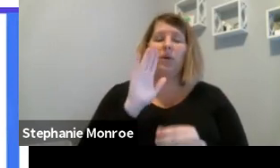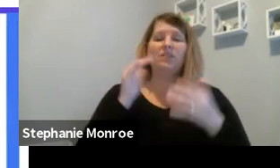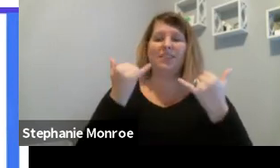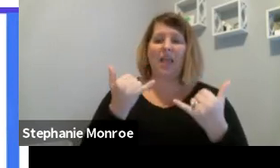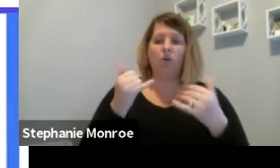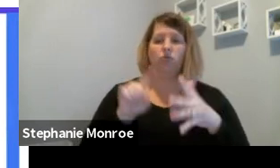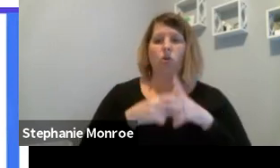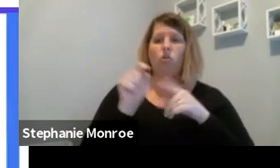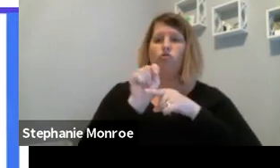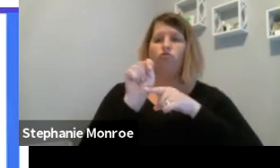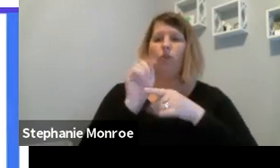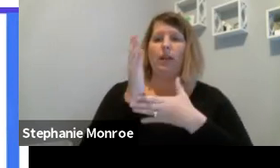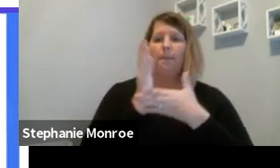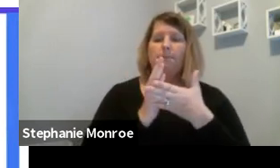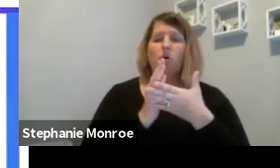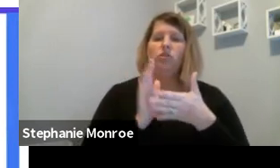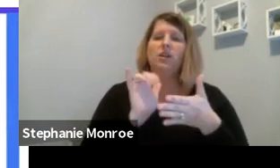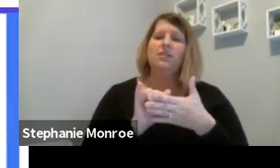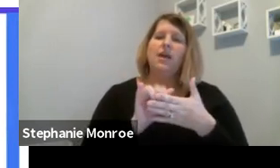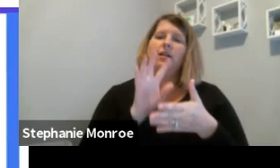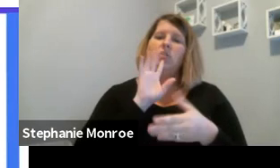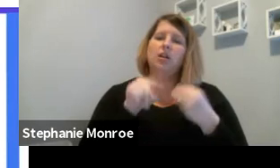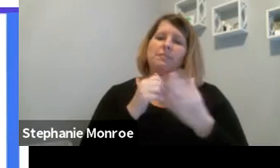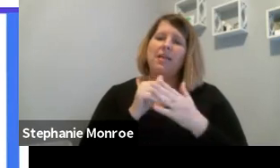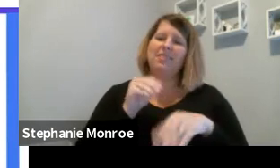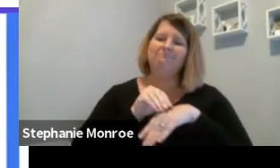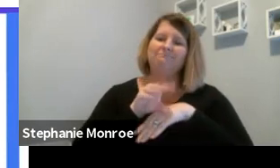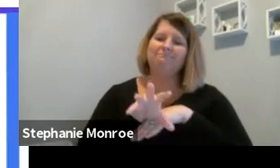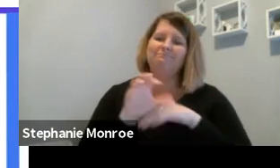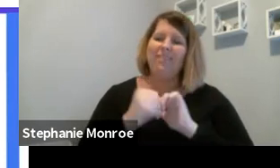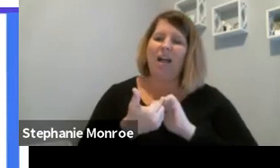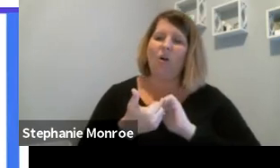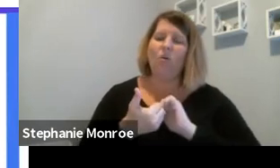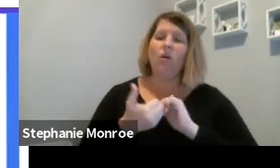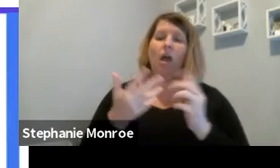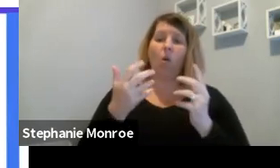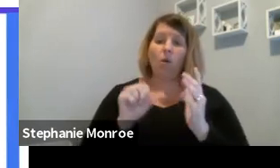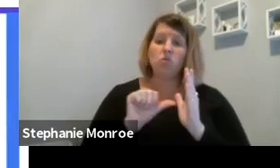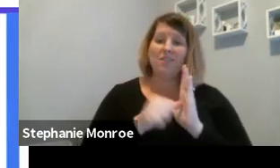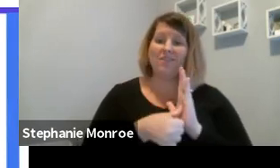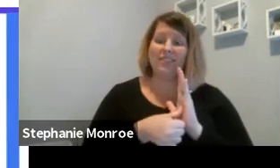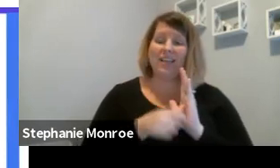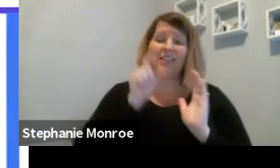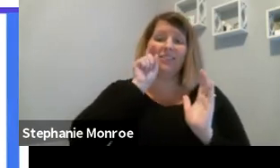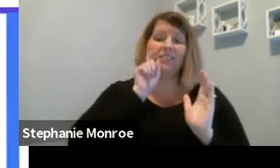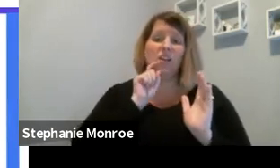that covers this impact. I want to emphasize that sexual violence